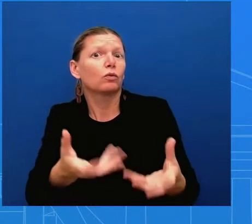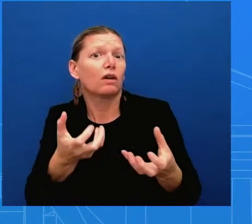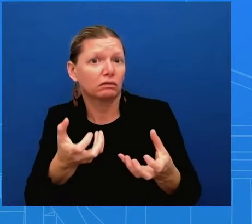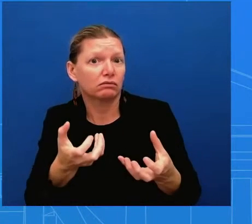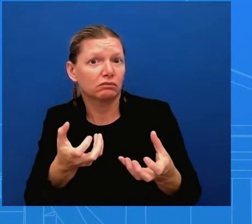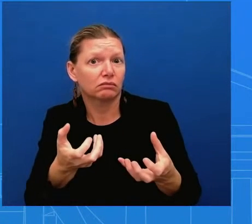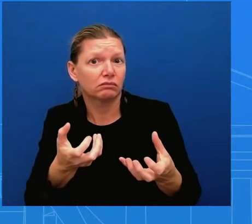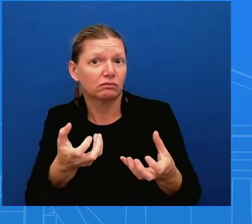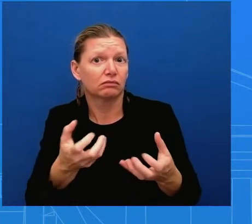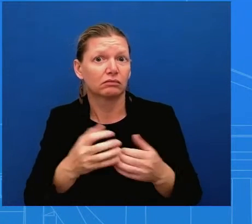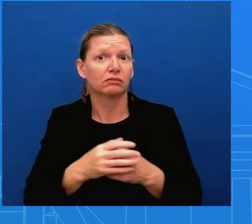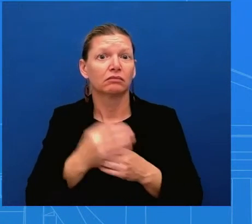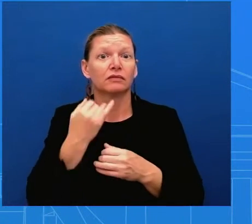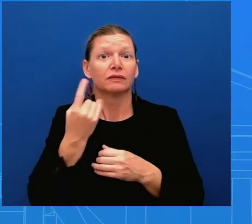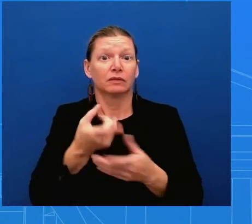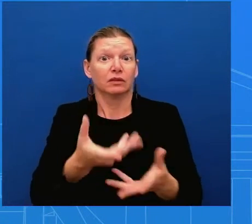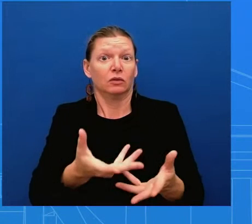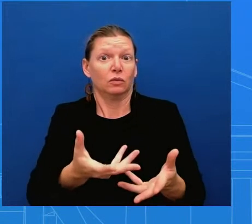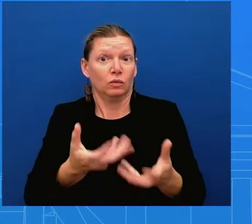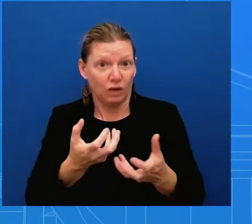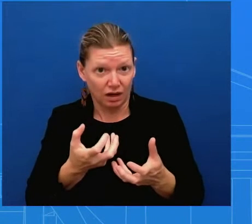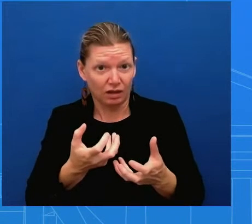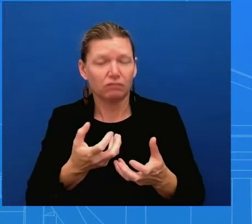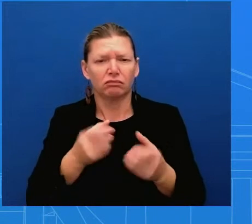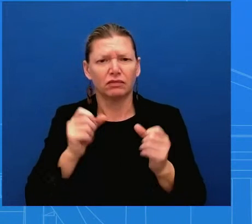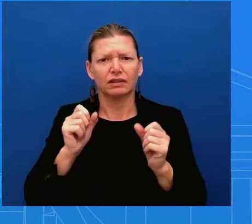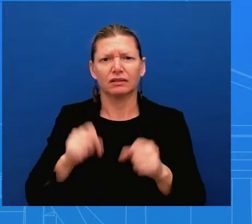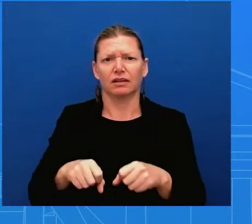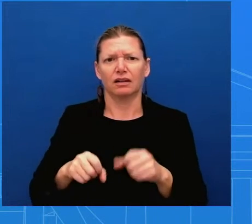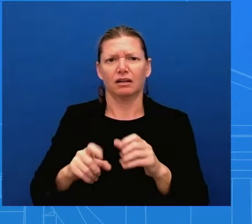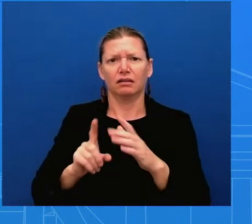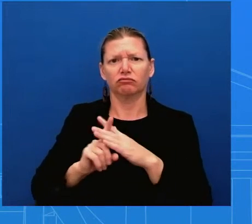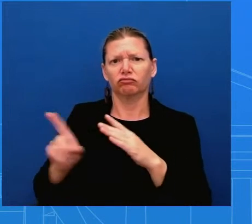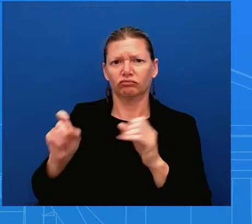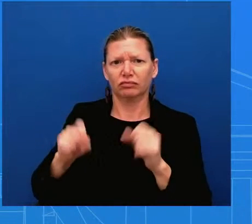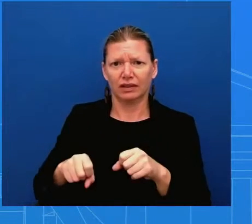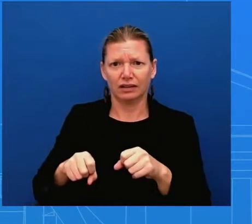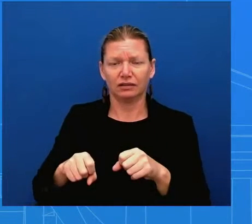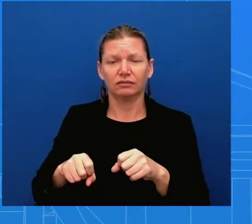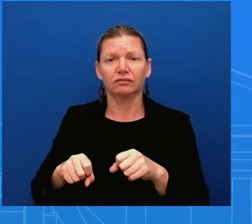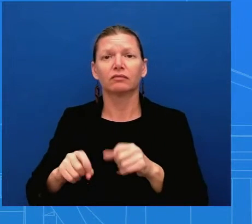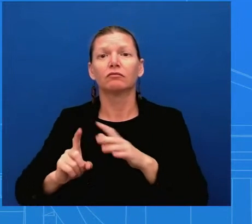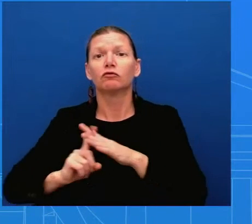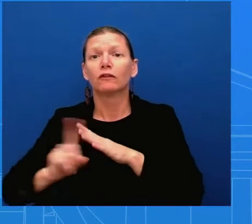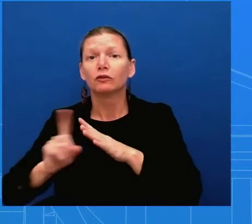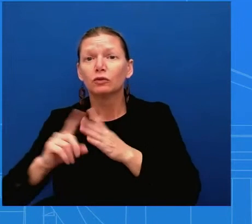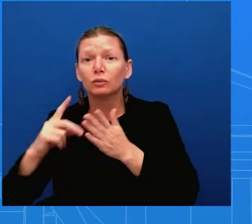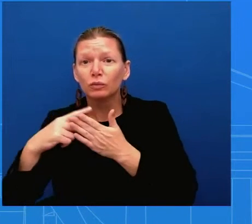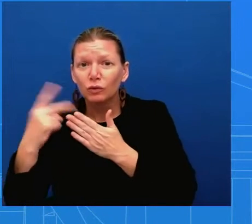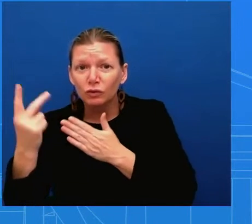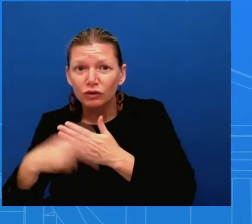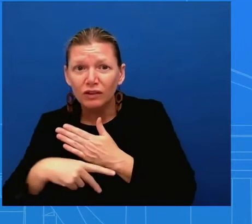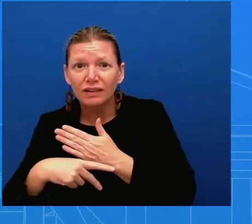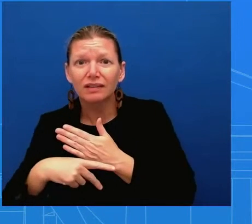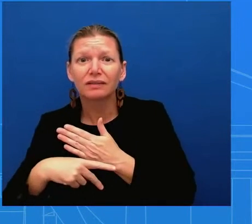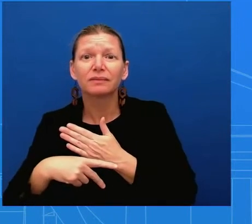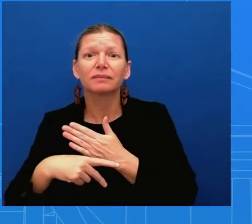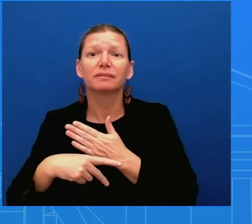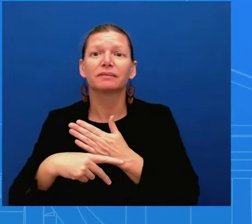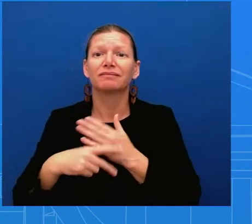As it relates to a refugee program or anything in that nature, I don't have any announcement to make. And -- and I'll just leave it there,